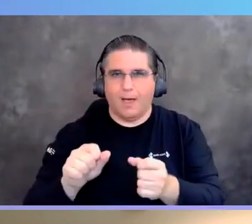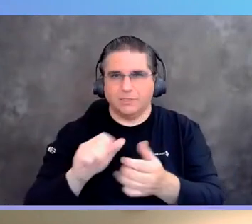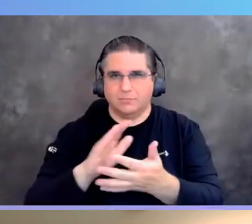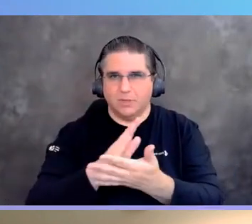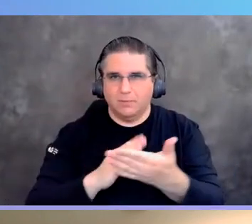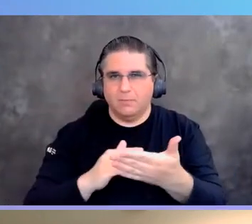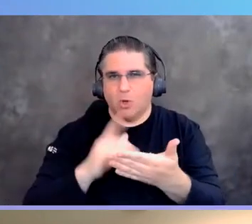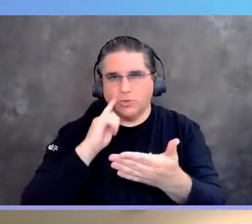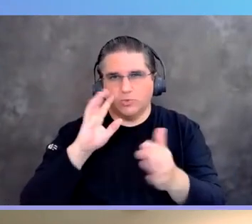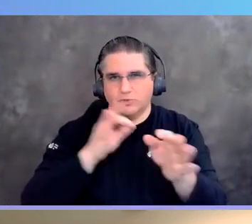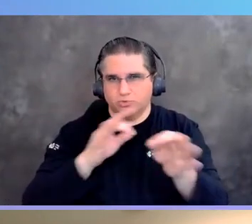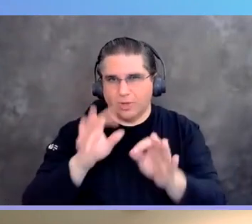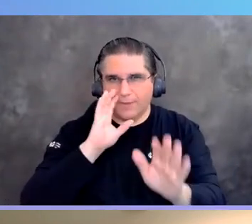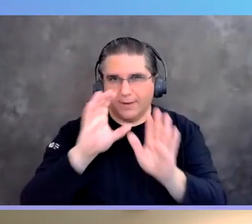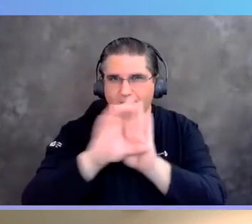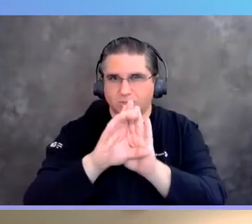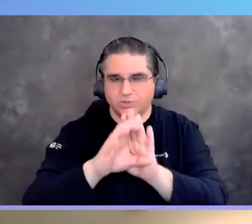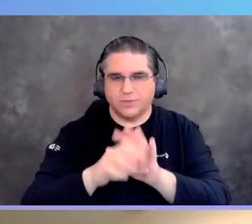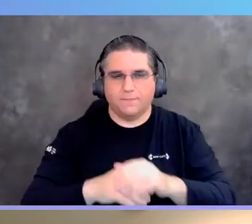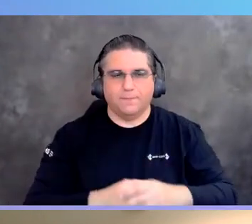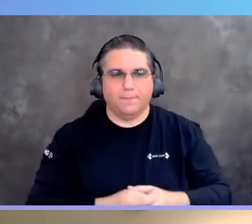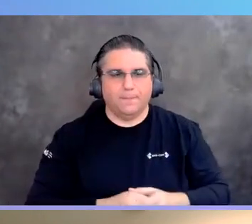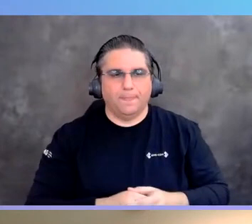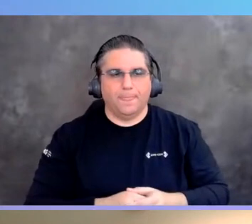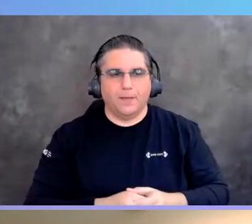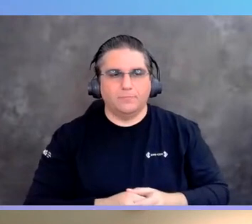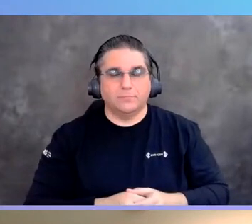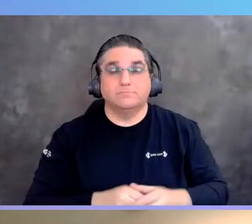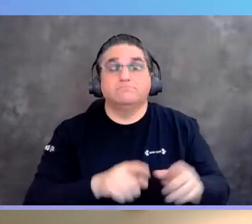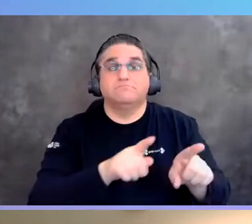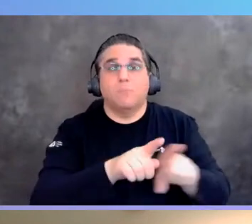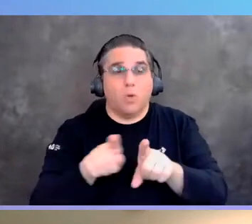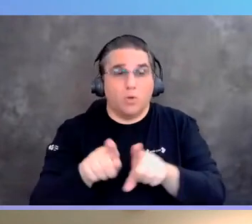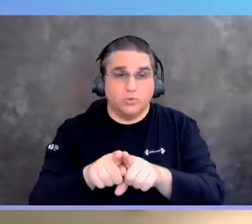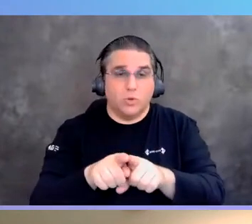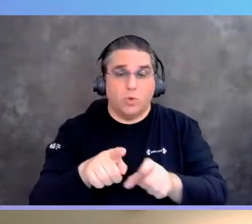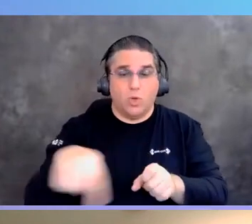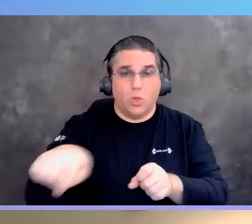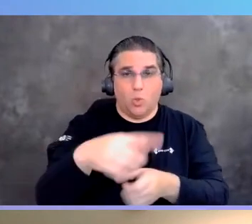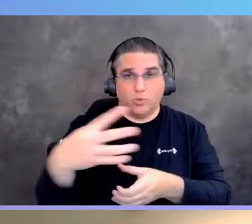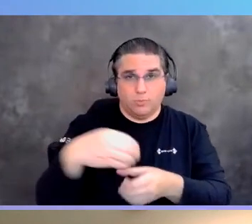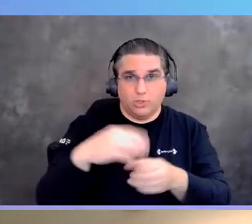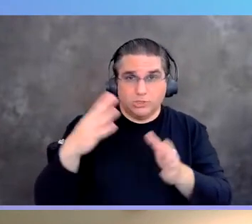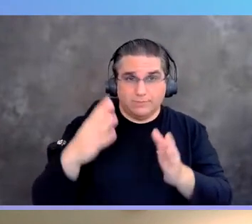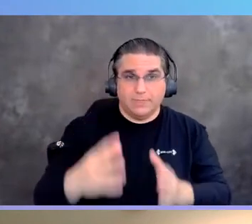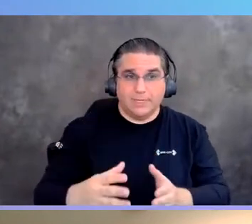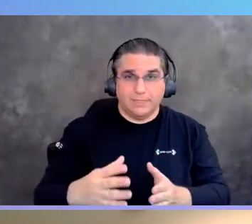uh, we walked through, uh, participants through, um, survey